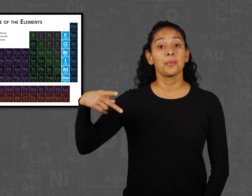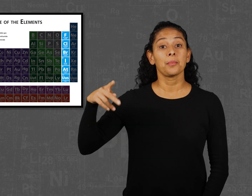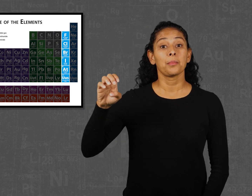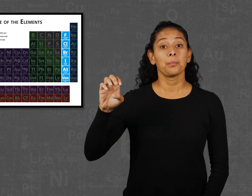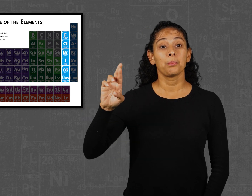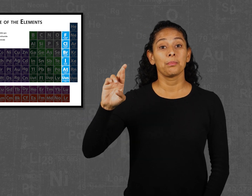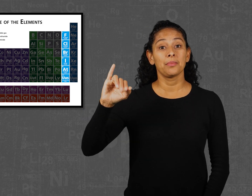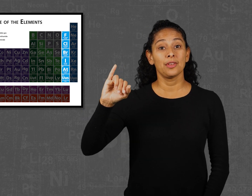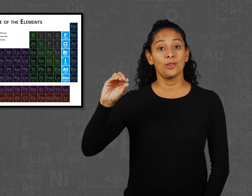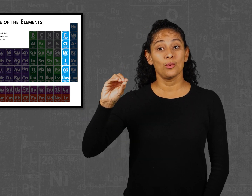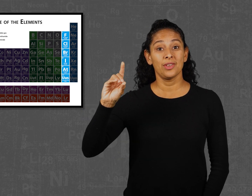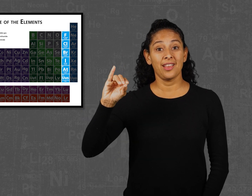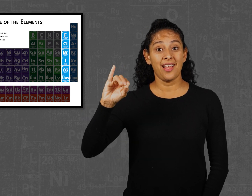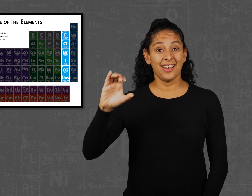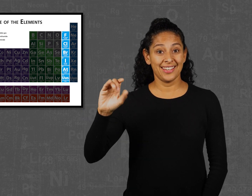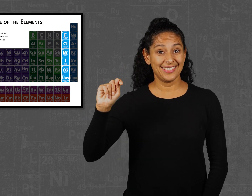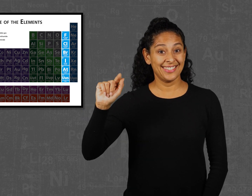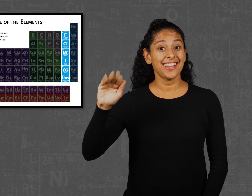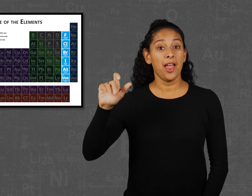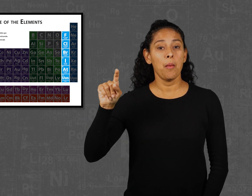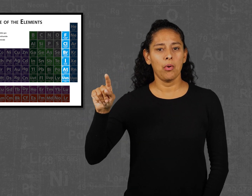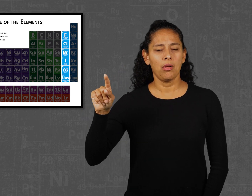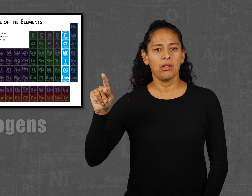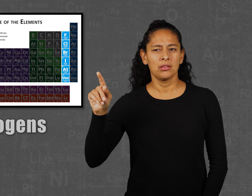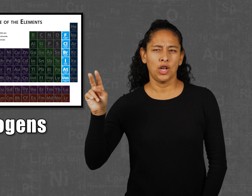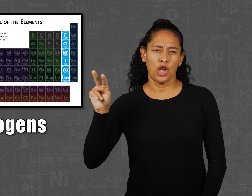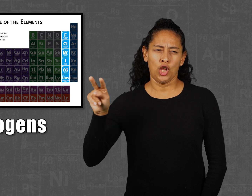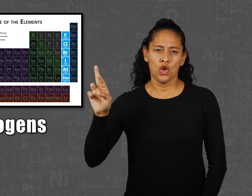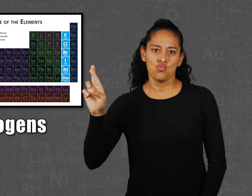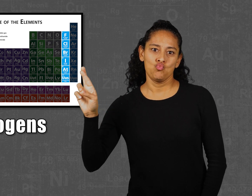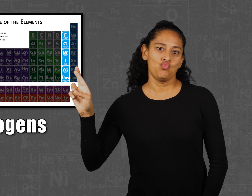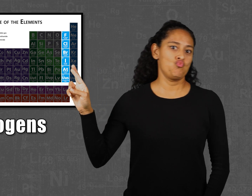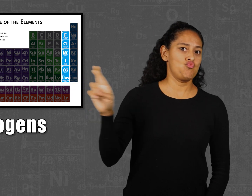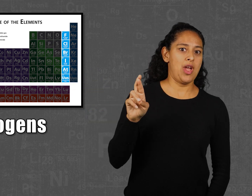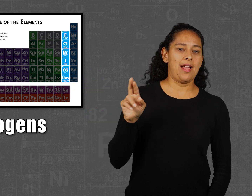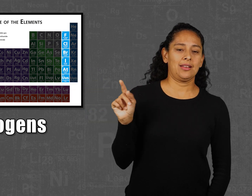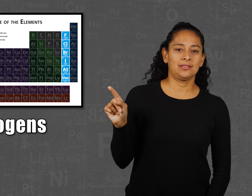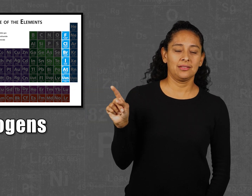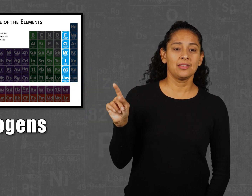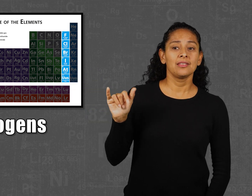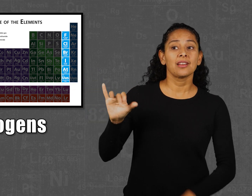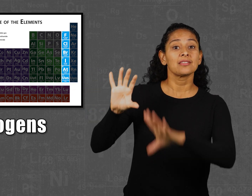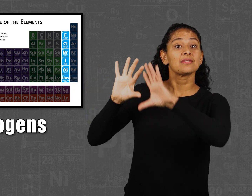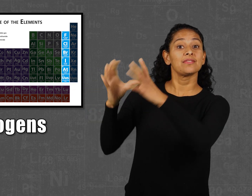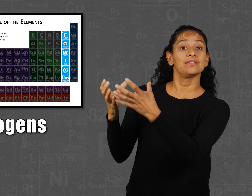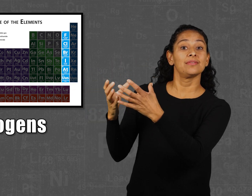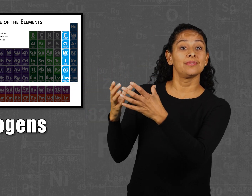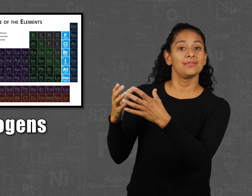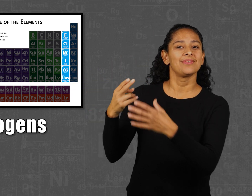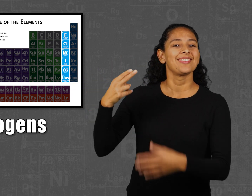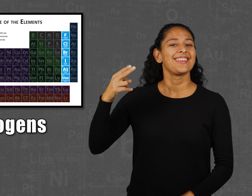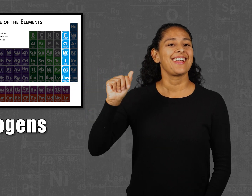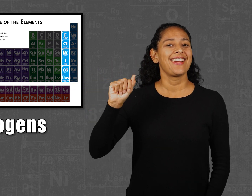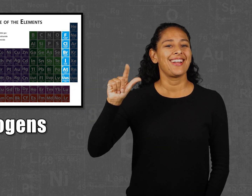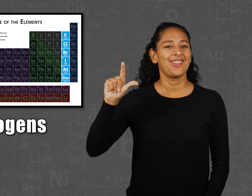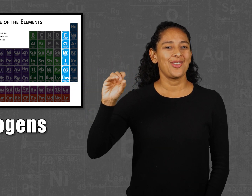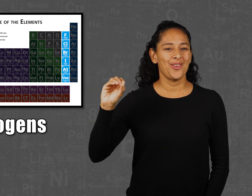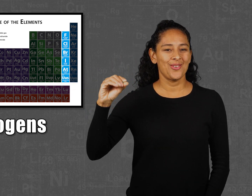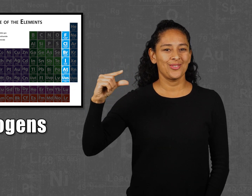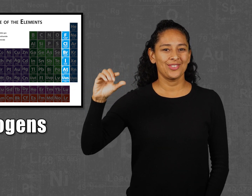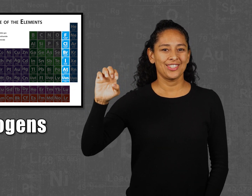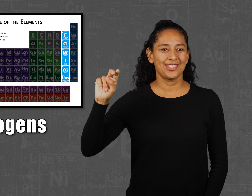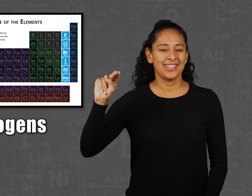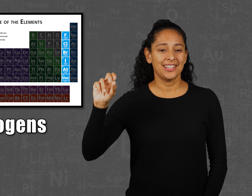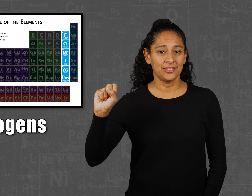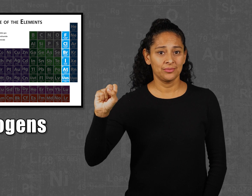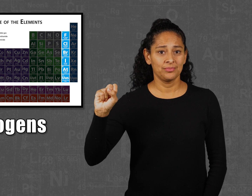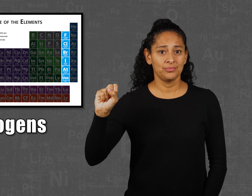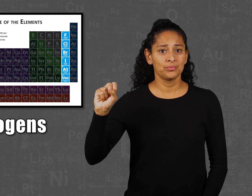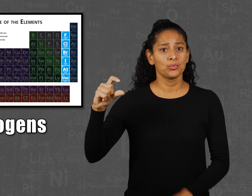To the right of the periodic table we have halogens.